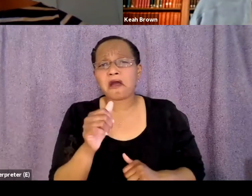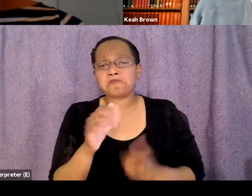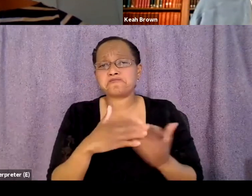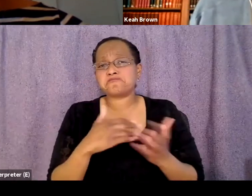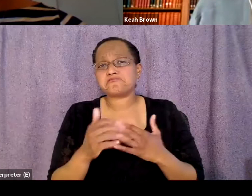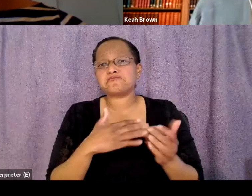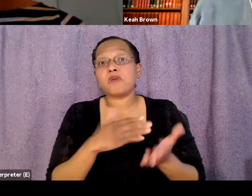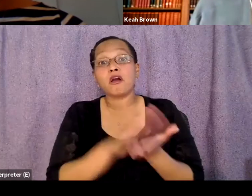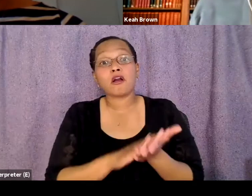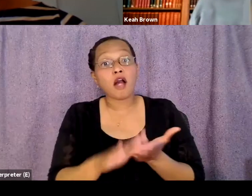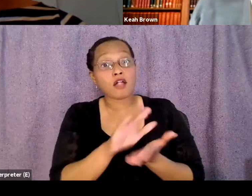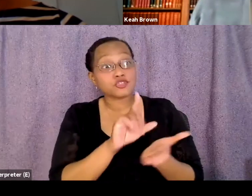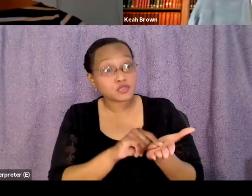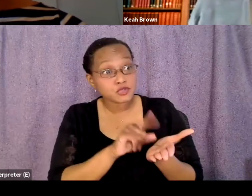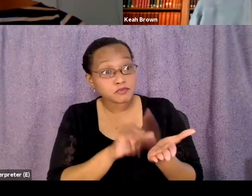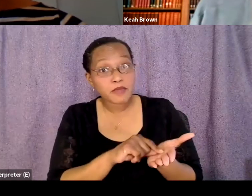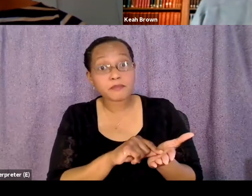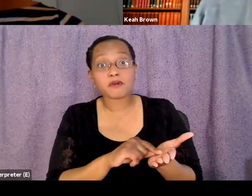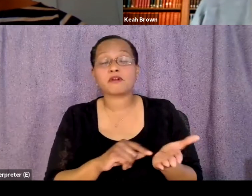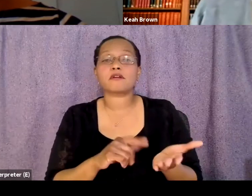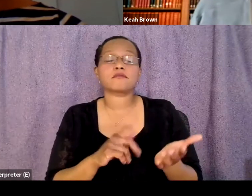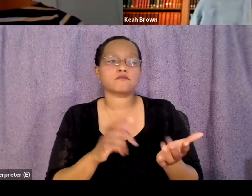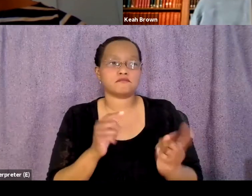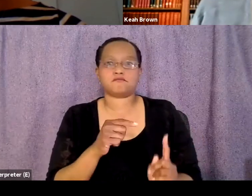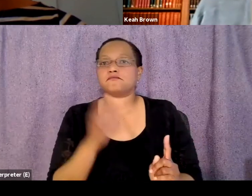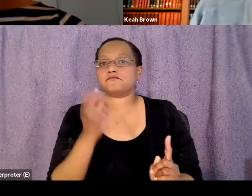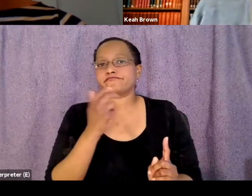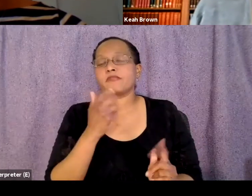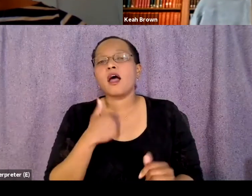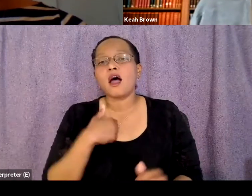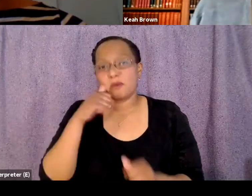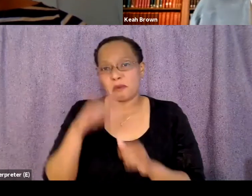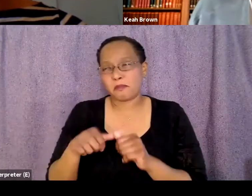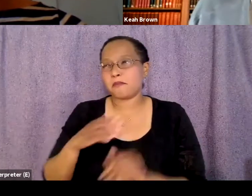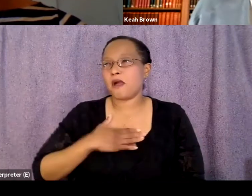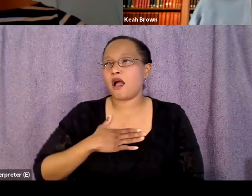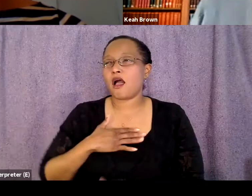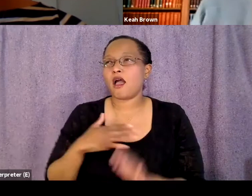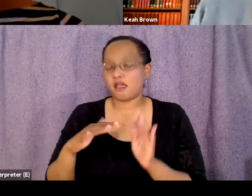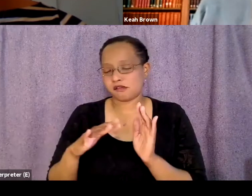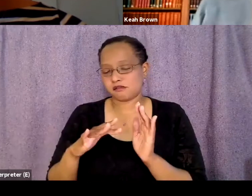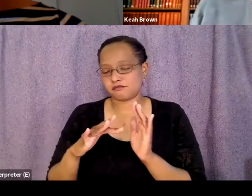Keah Brown: Is unmatched I joined mine my sophomore year and it was the best thing I